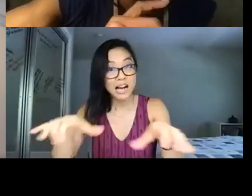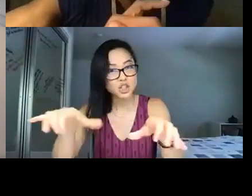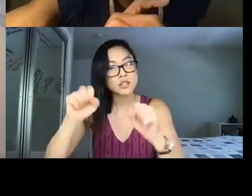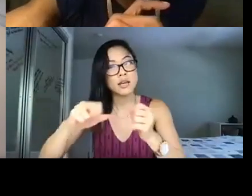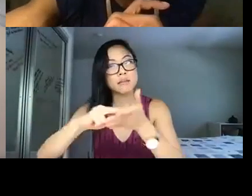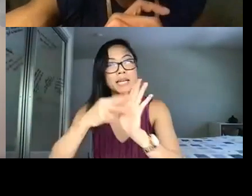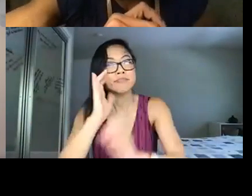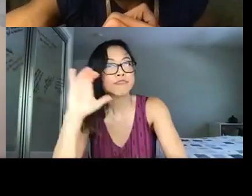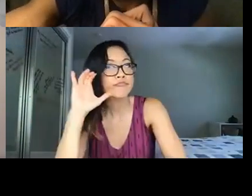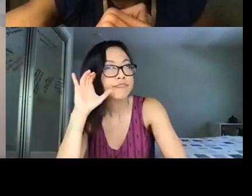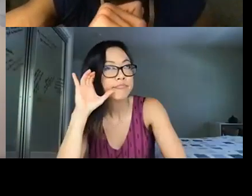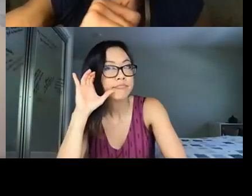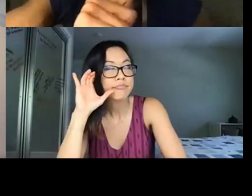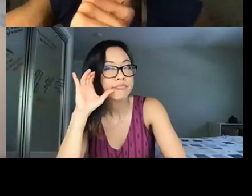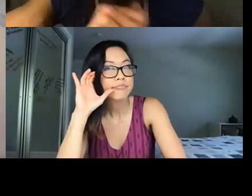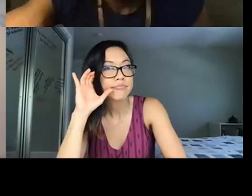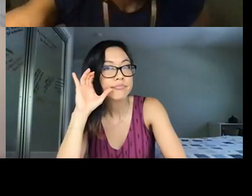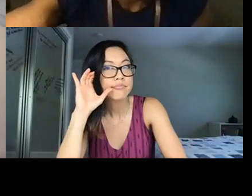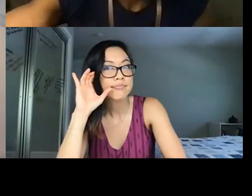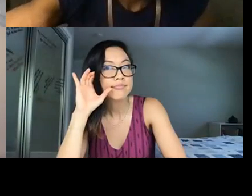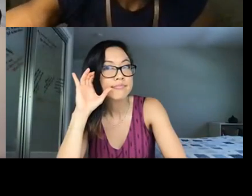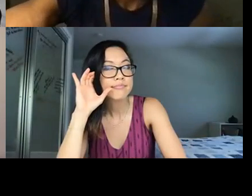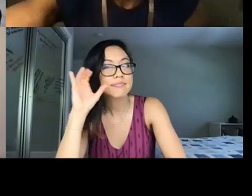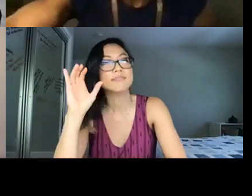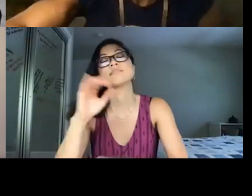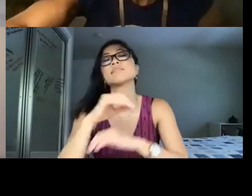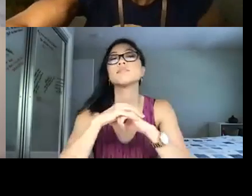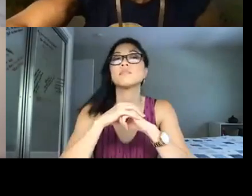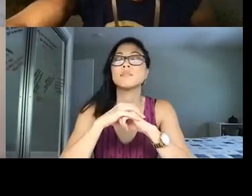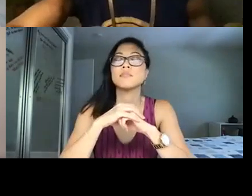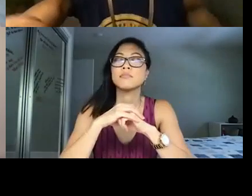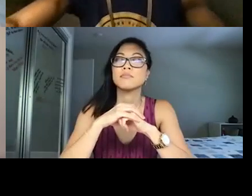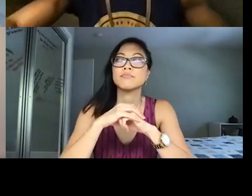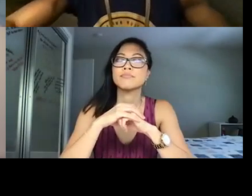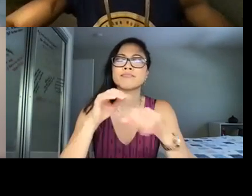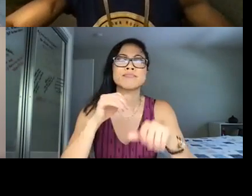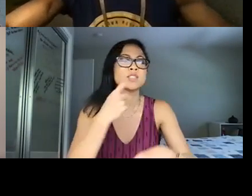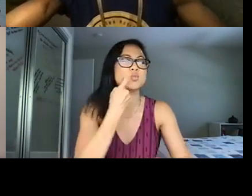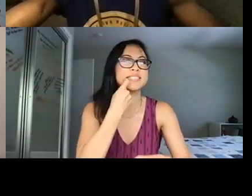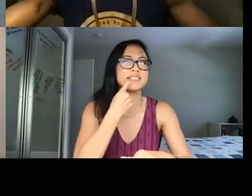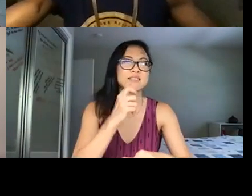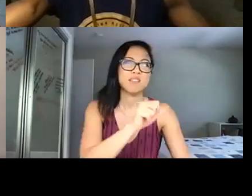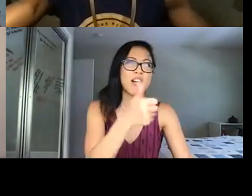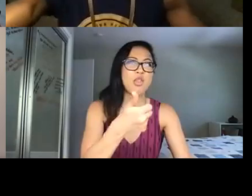Or maybe it's on another panel that I was watching, observing.